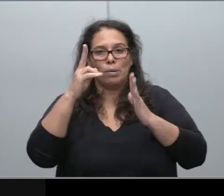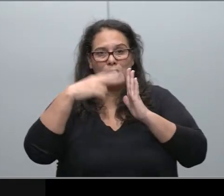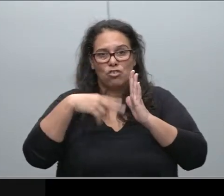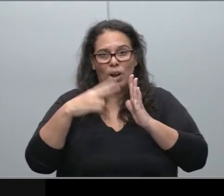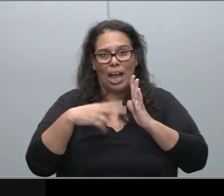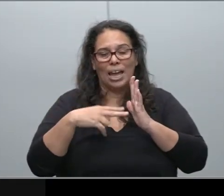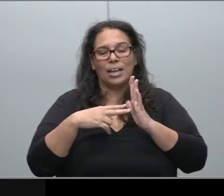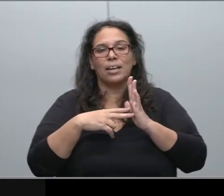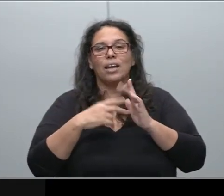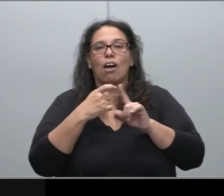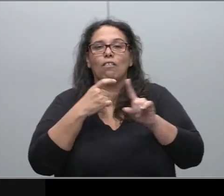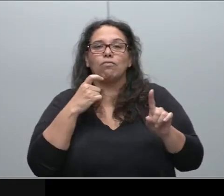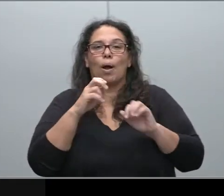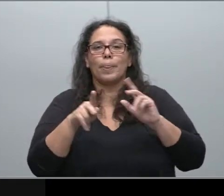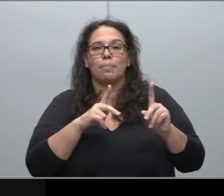Stop sharing. Let me start over.